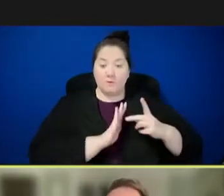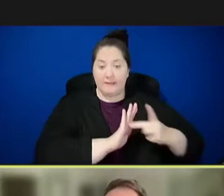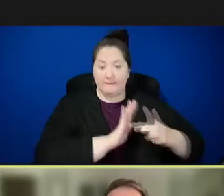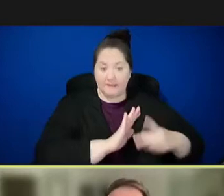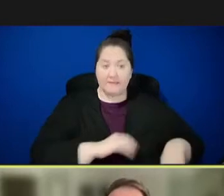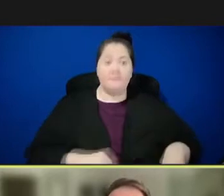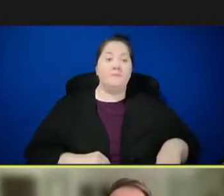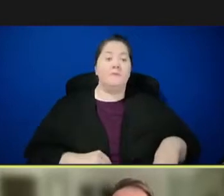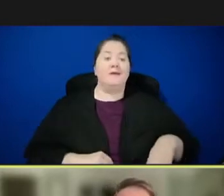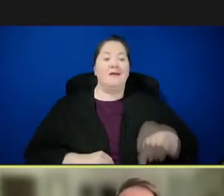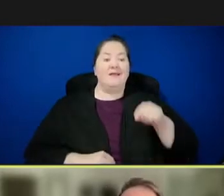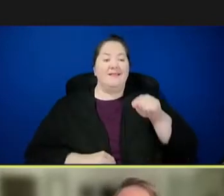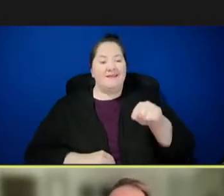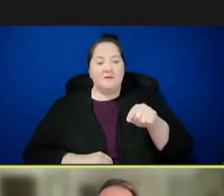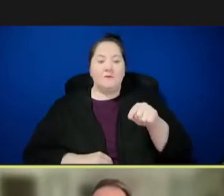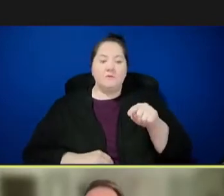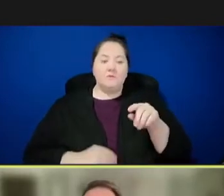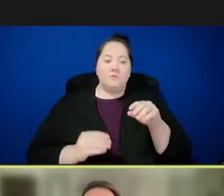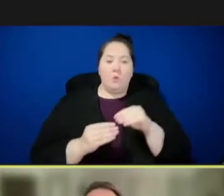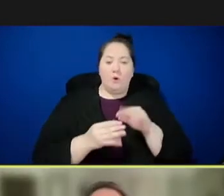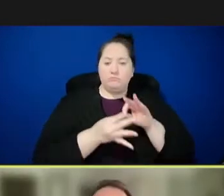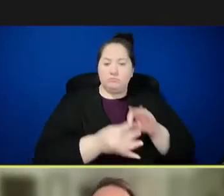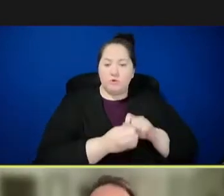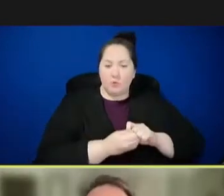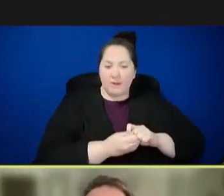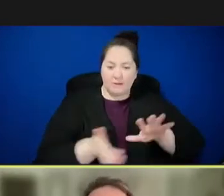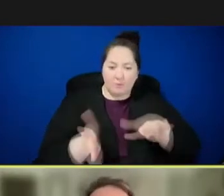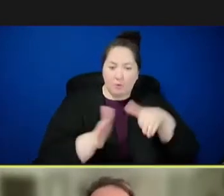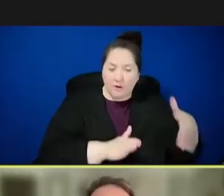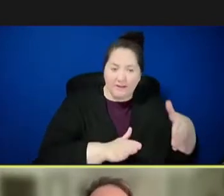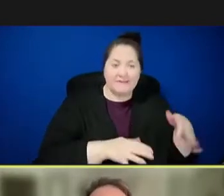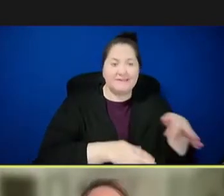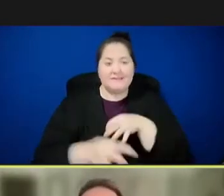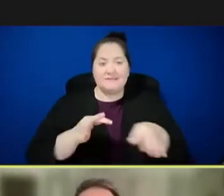even more so than certain risk factors in the Framington Heart Study. This is